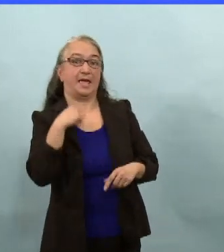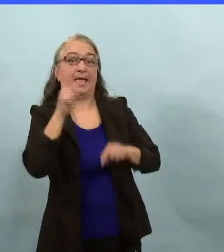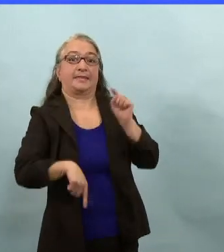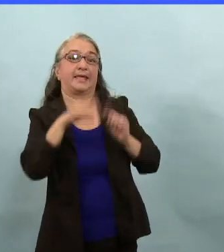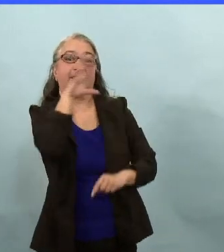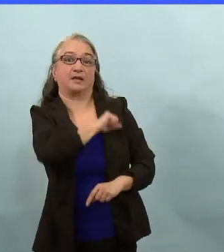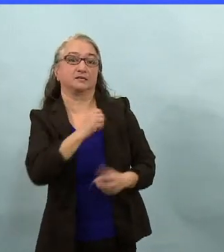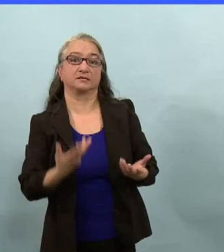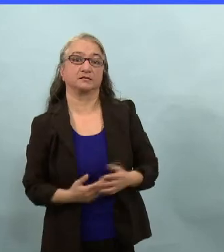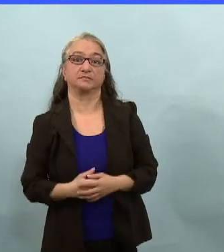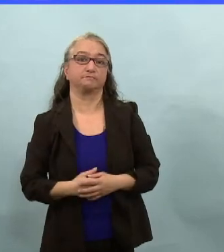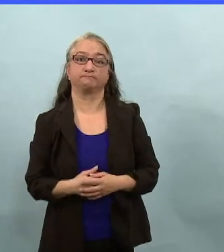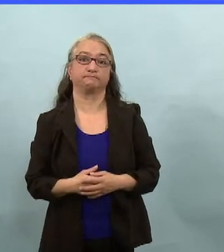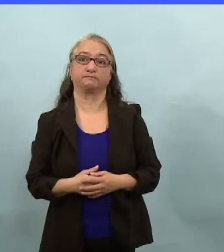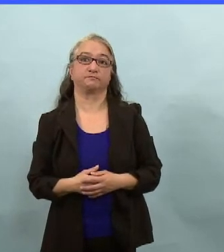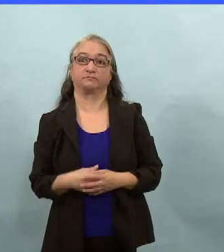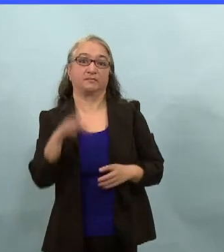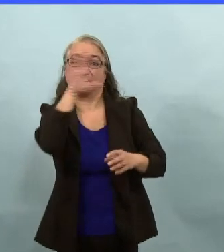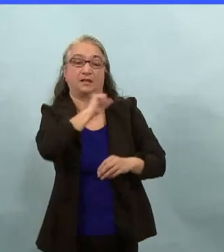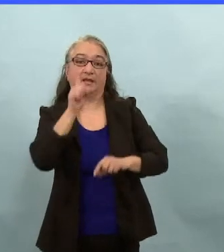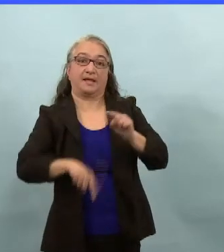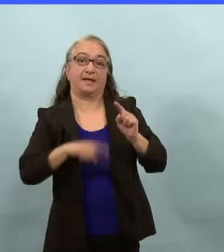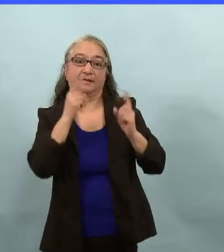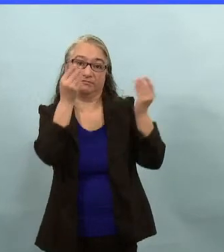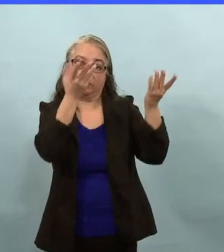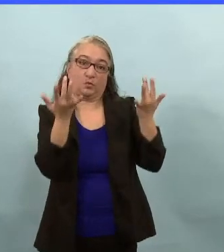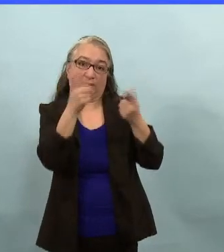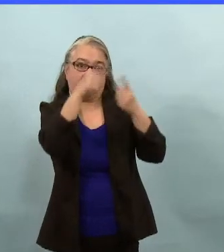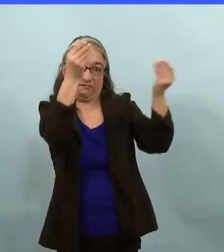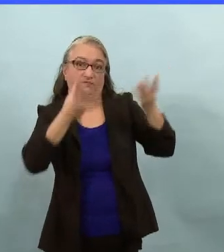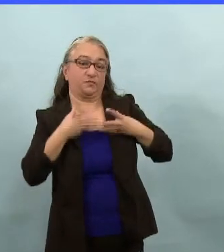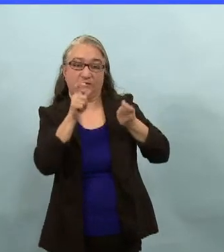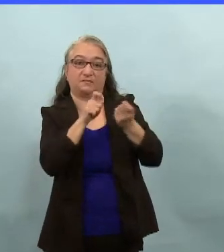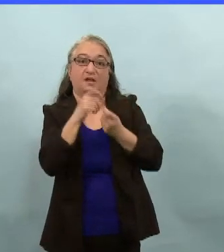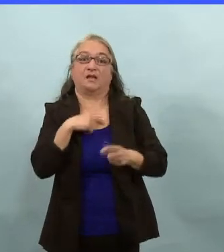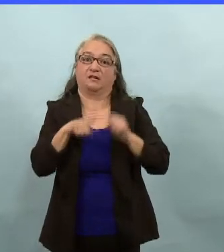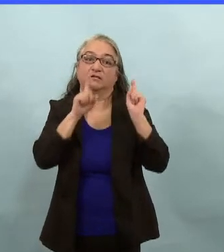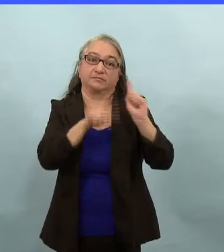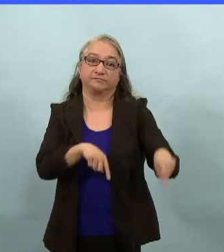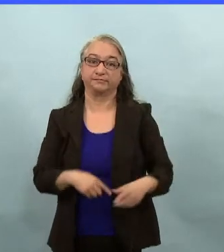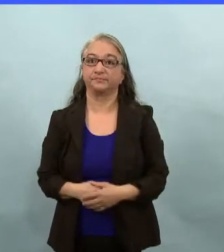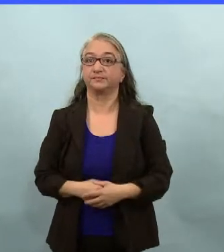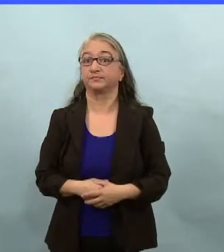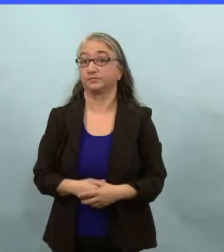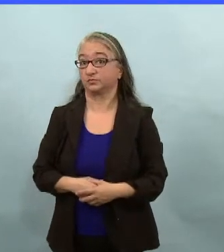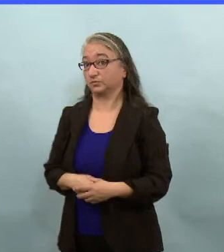accurate number dr atwell do we know now where omicron like is omicron now in northern health